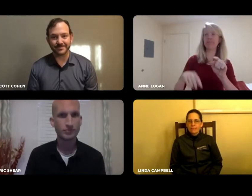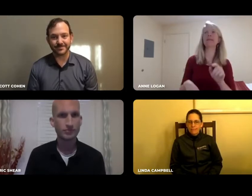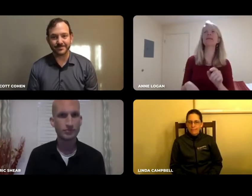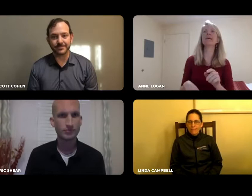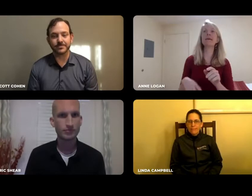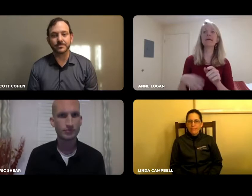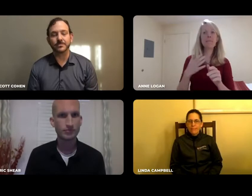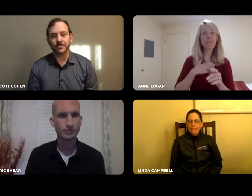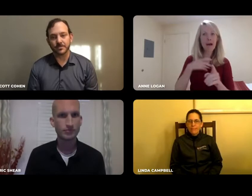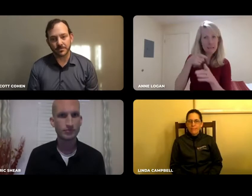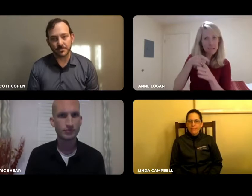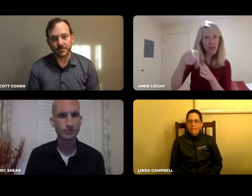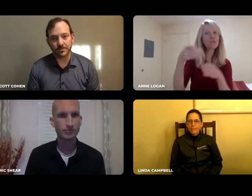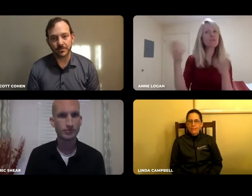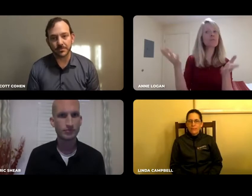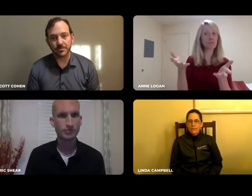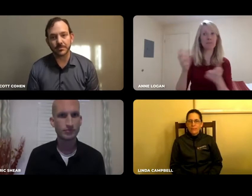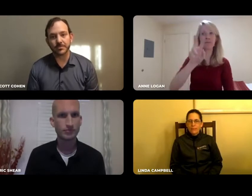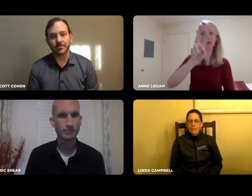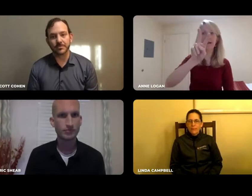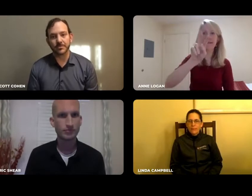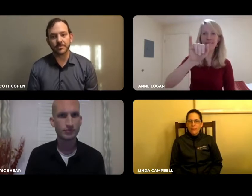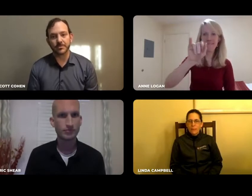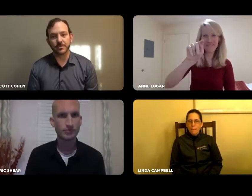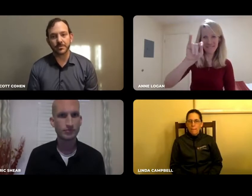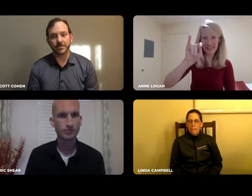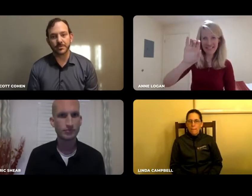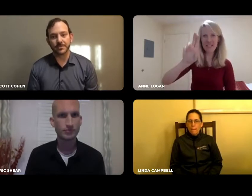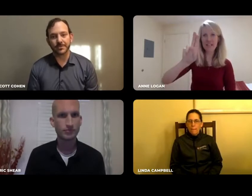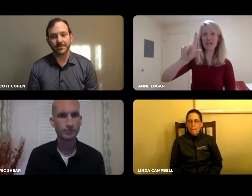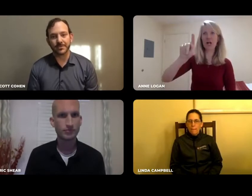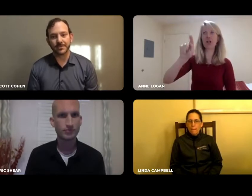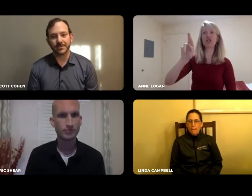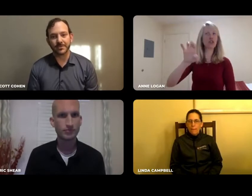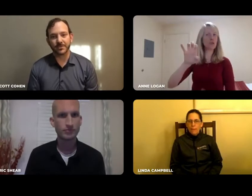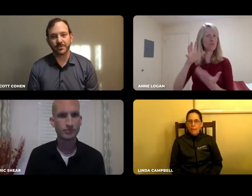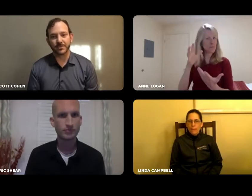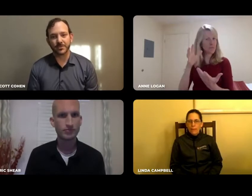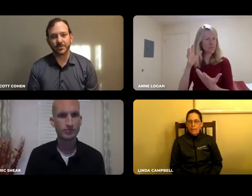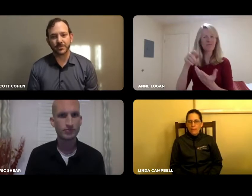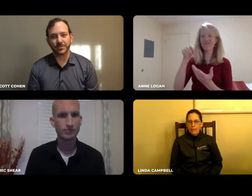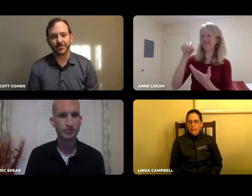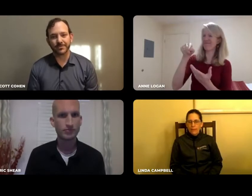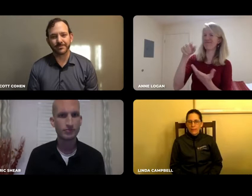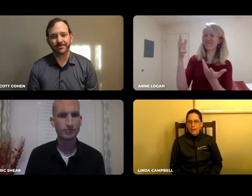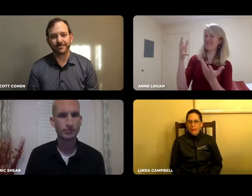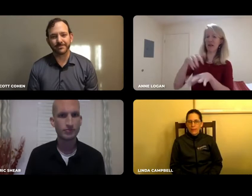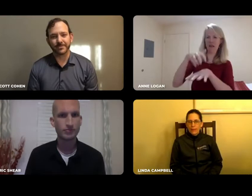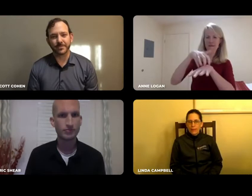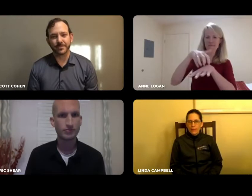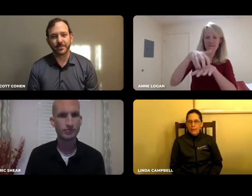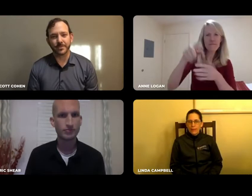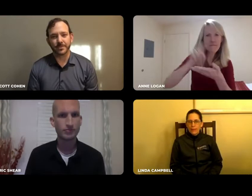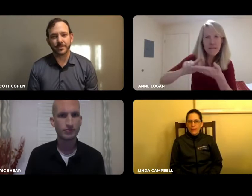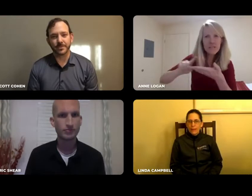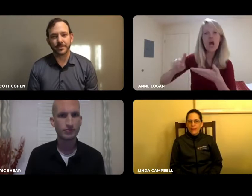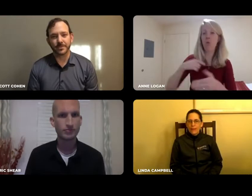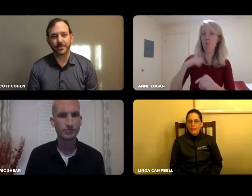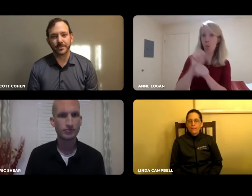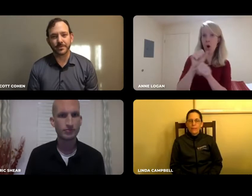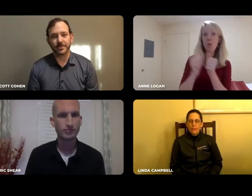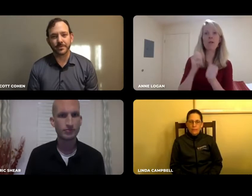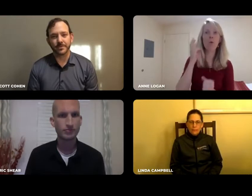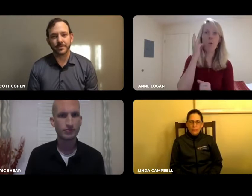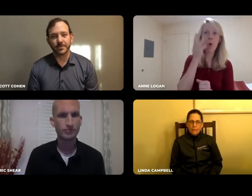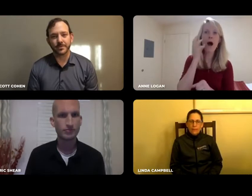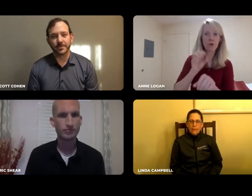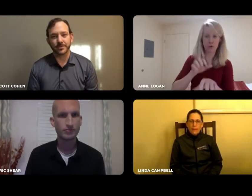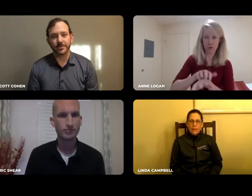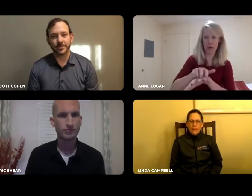Vitaculture is my focus Wine making grapes